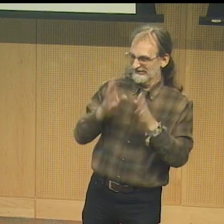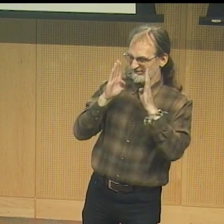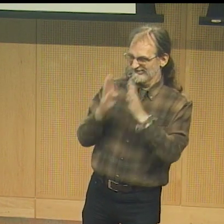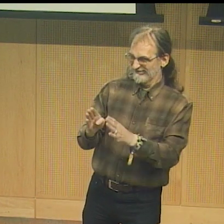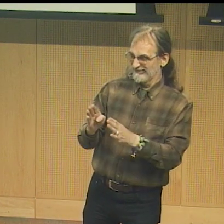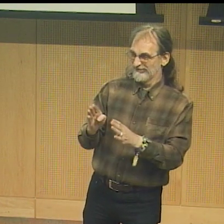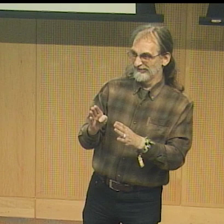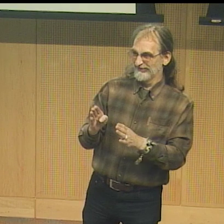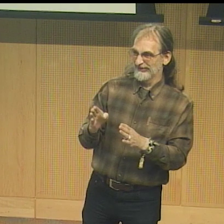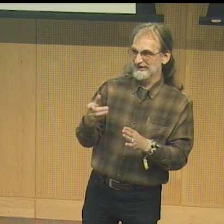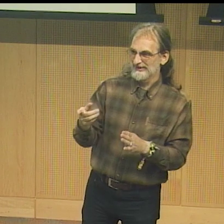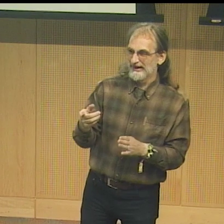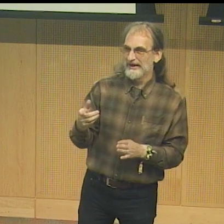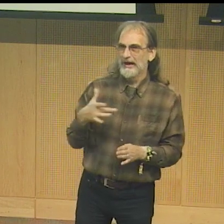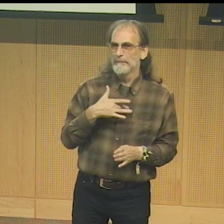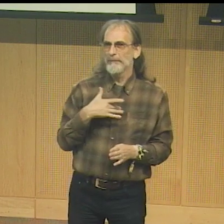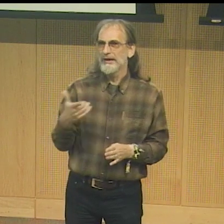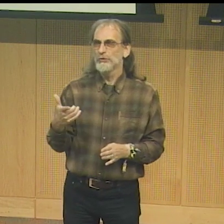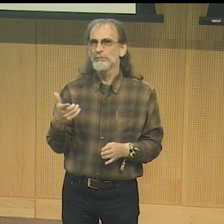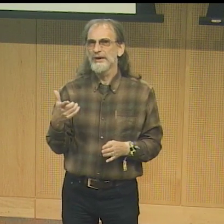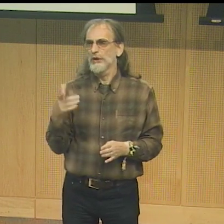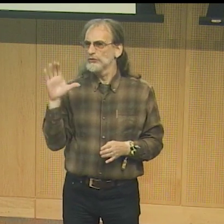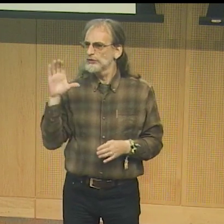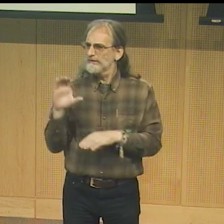Deaf lawyers should have their own course in Deafhood.